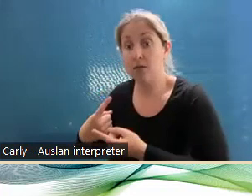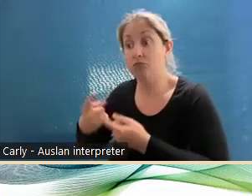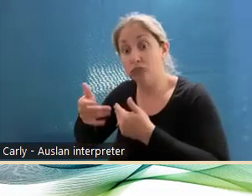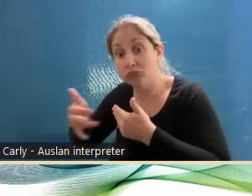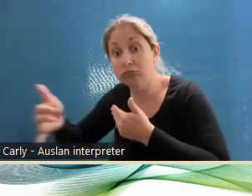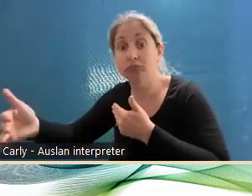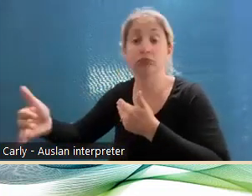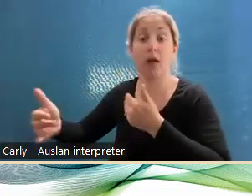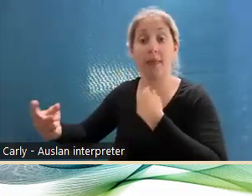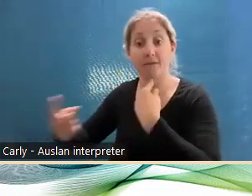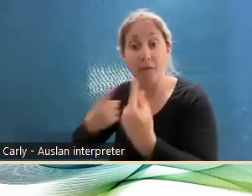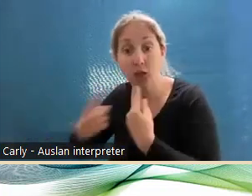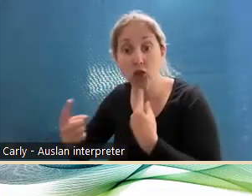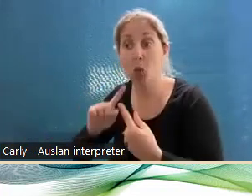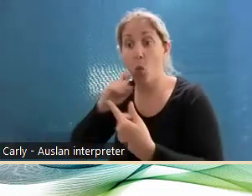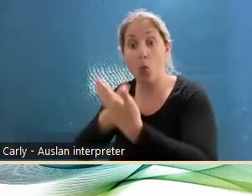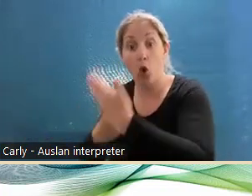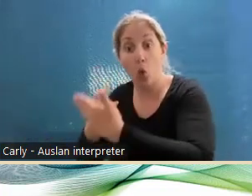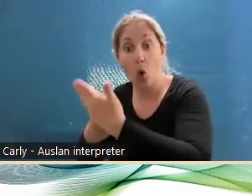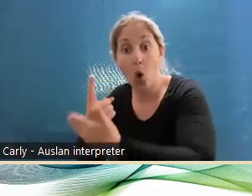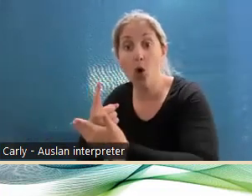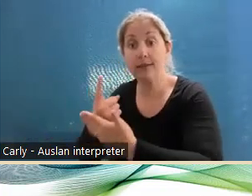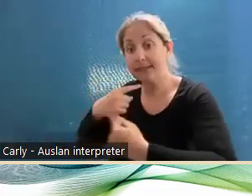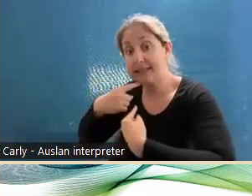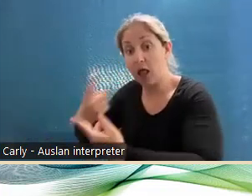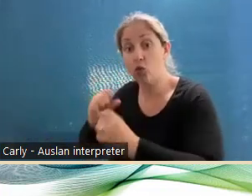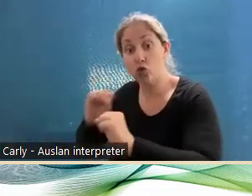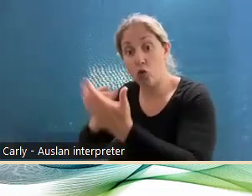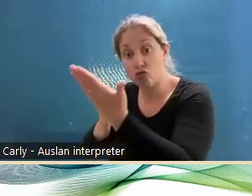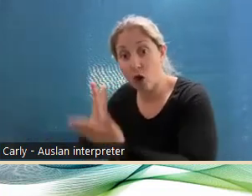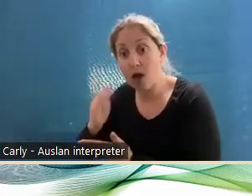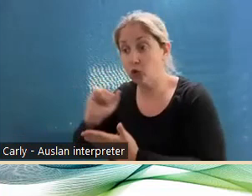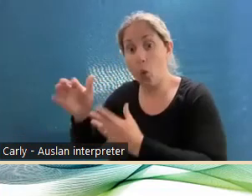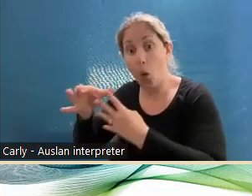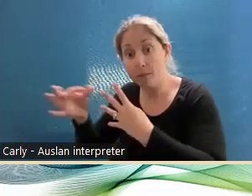information, what is going on, and to understand your rights and options throughout that process.